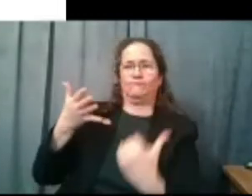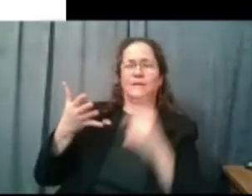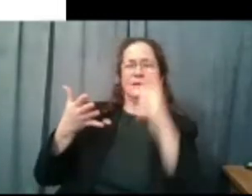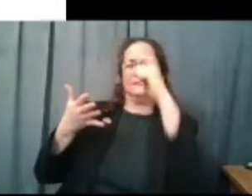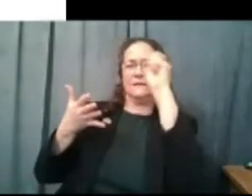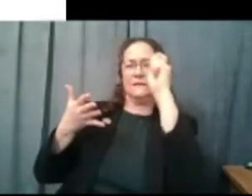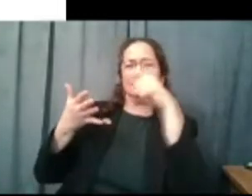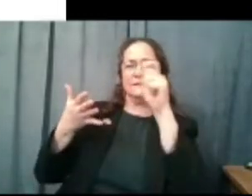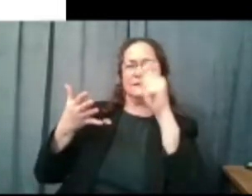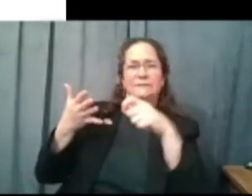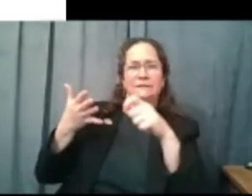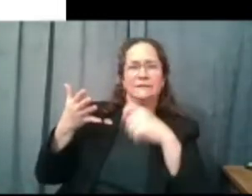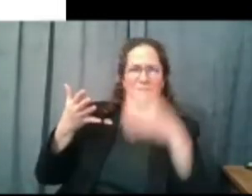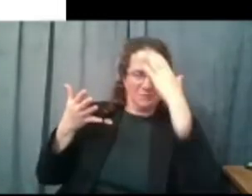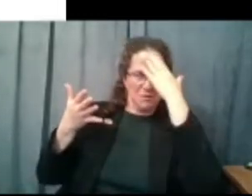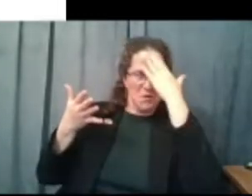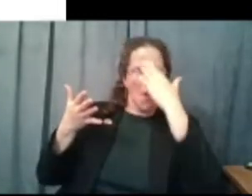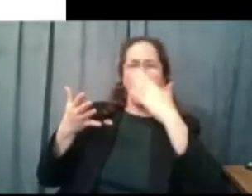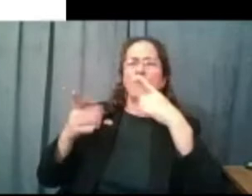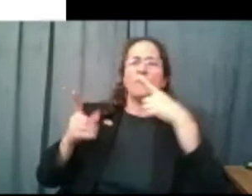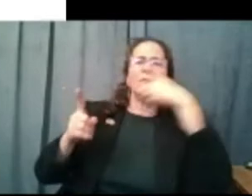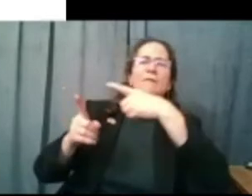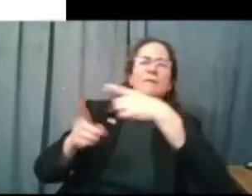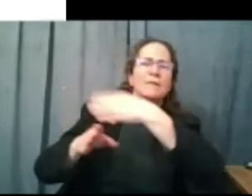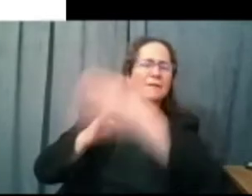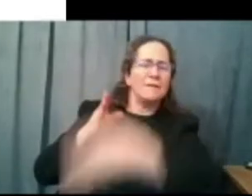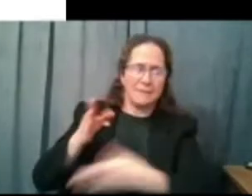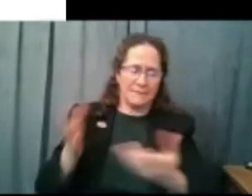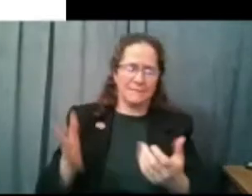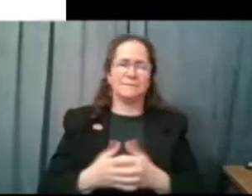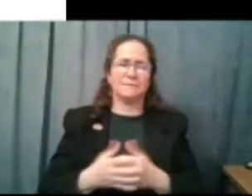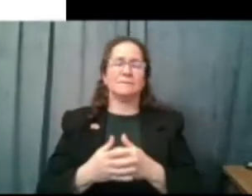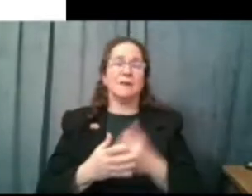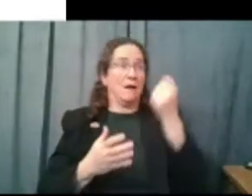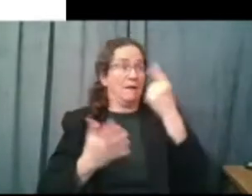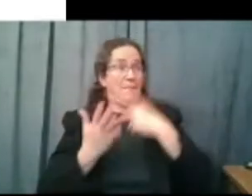the desired effect was of what project the end result was,